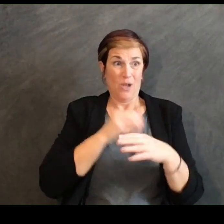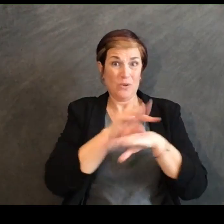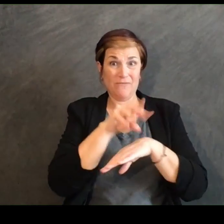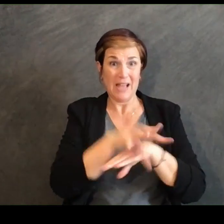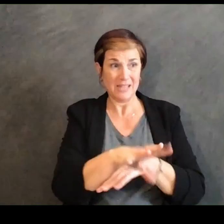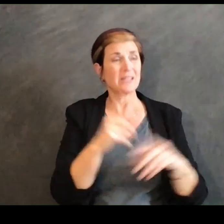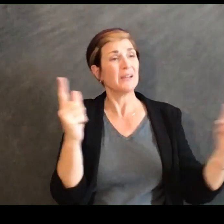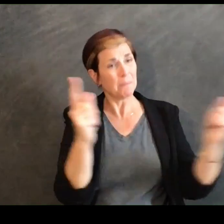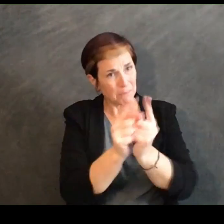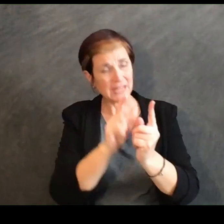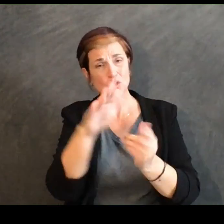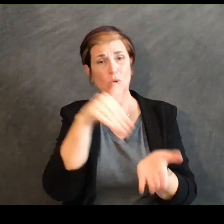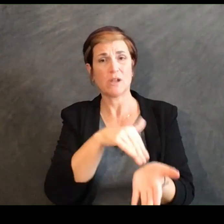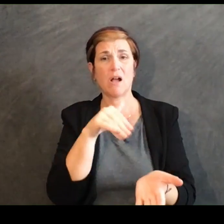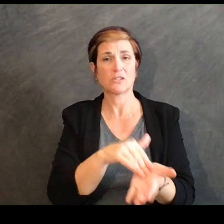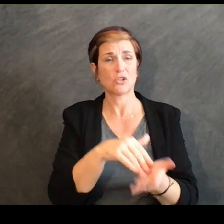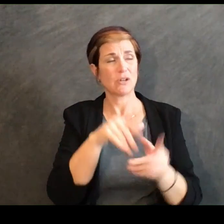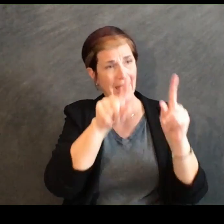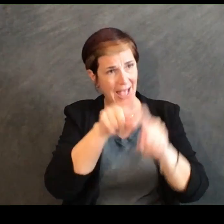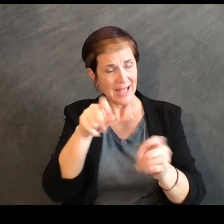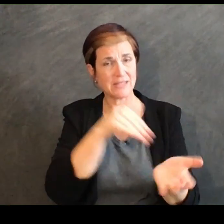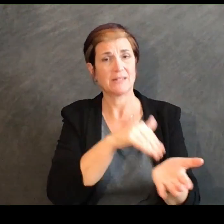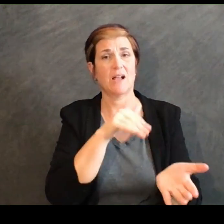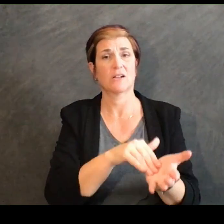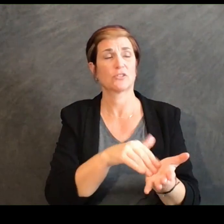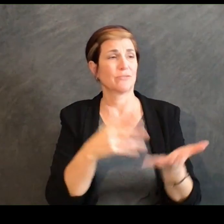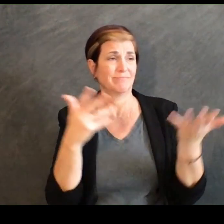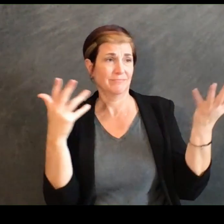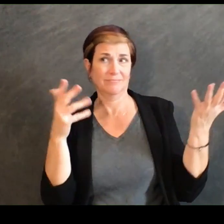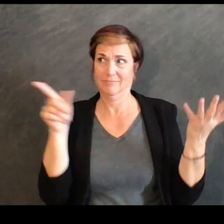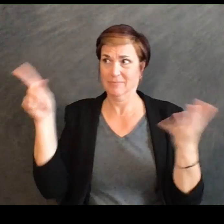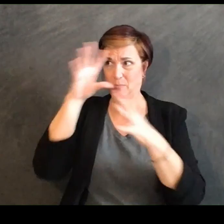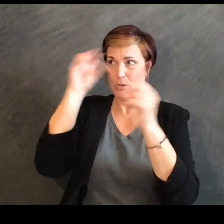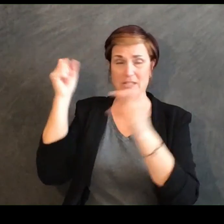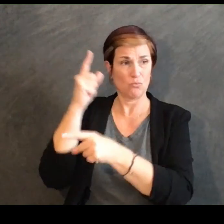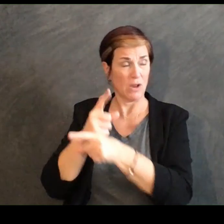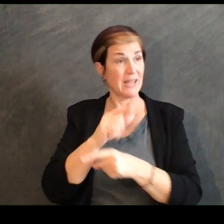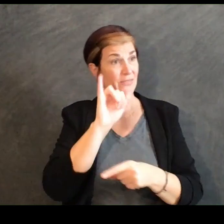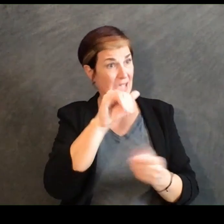said and if the doctor indicates that that physician if it's not a university